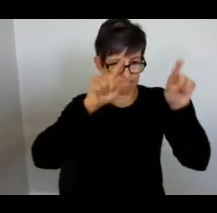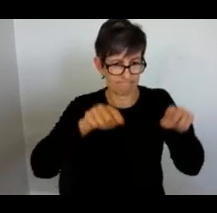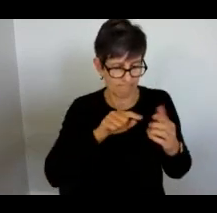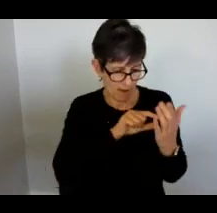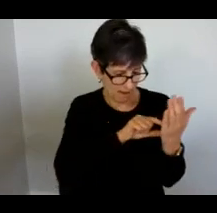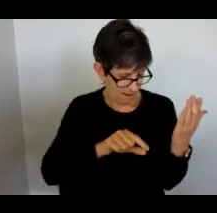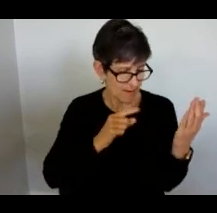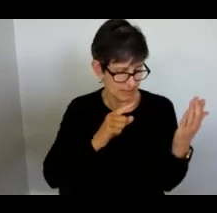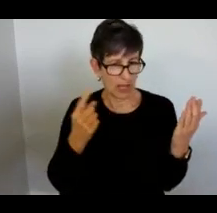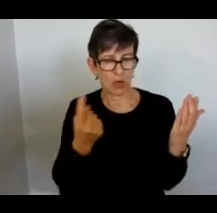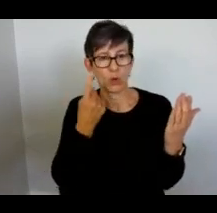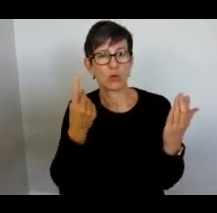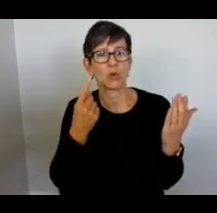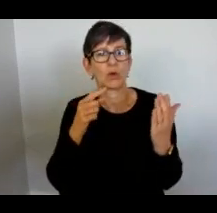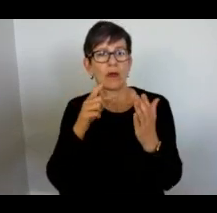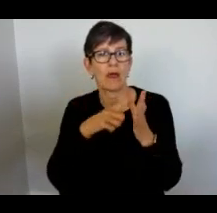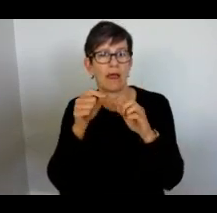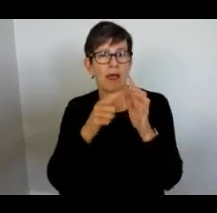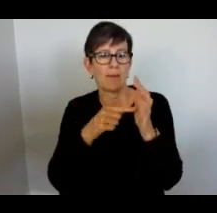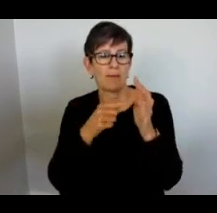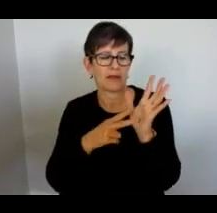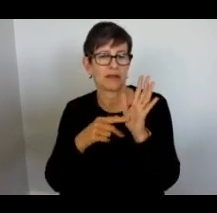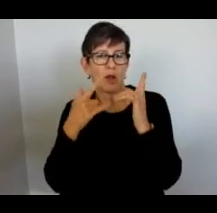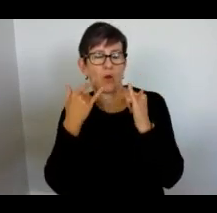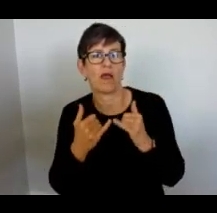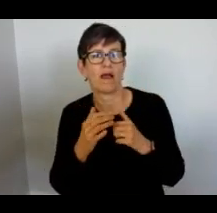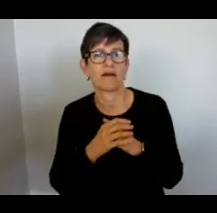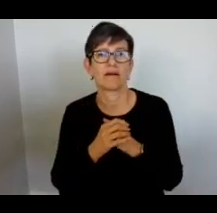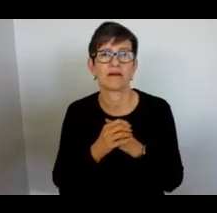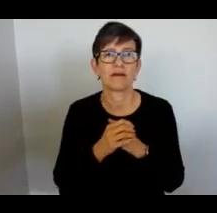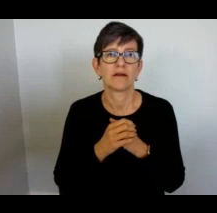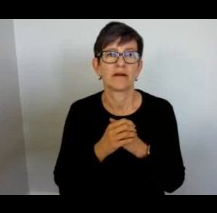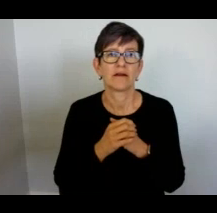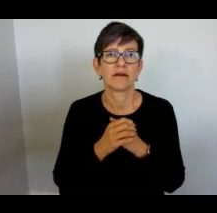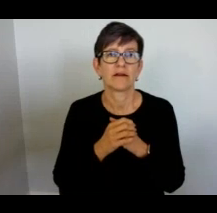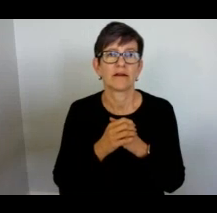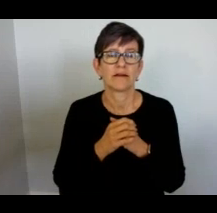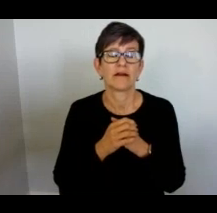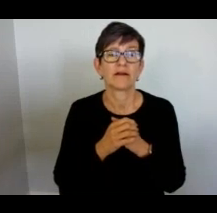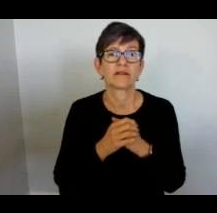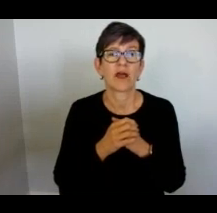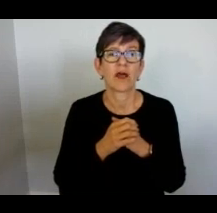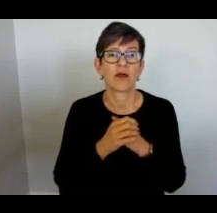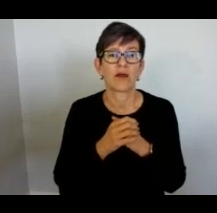As at the bottom here, applicant lawyers typically appear at final hearings, interim hearings and